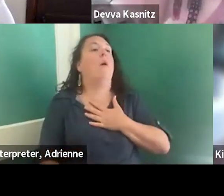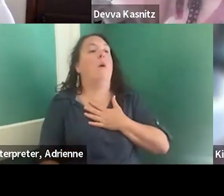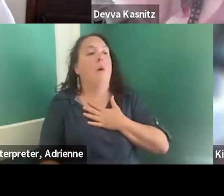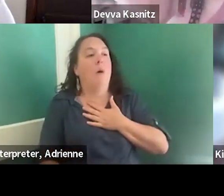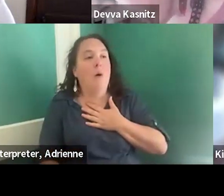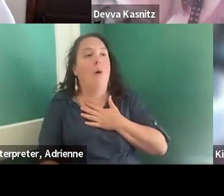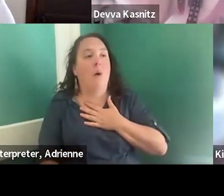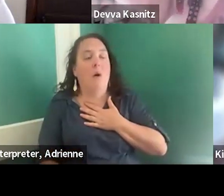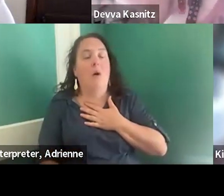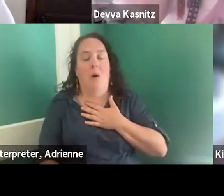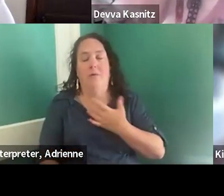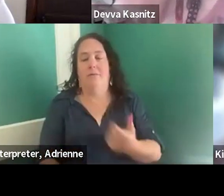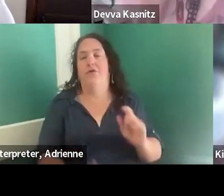Thank you for sharing that.